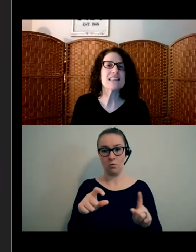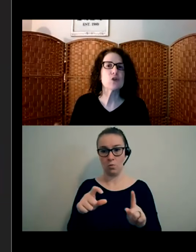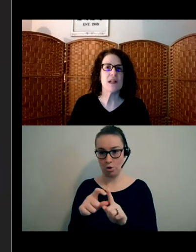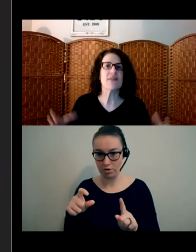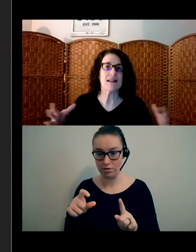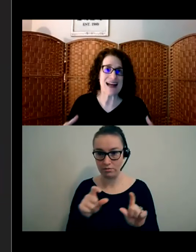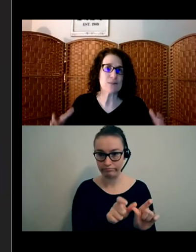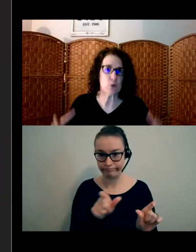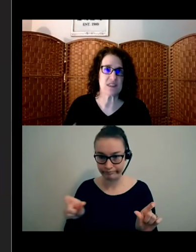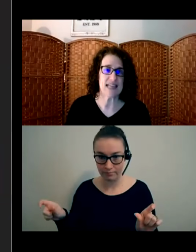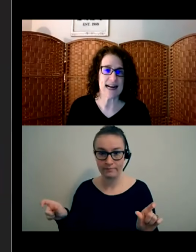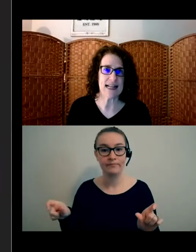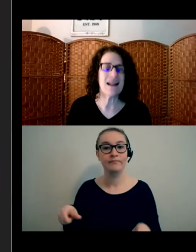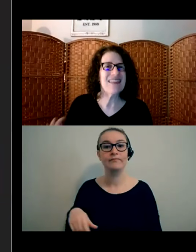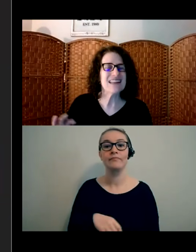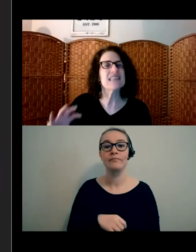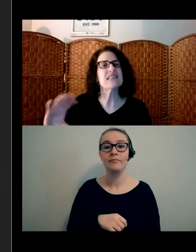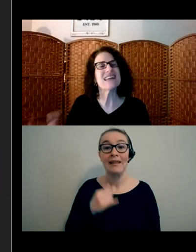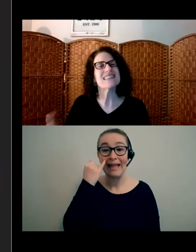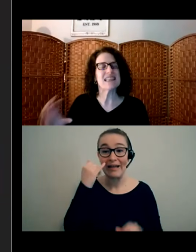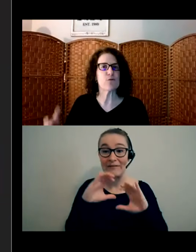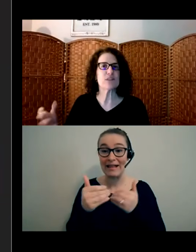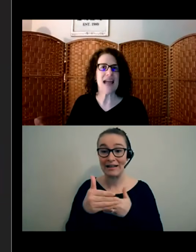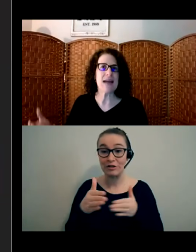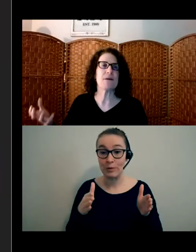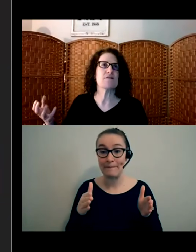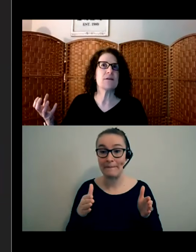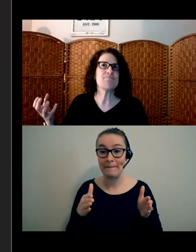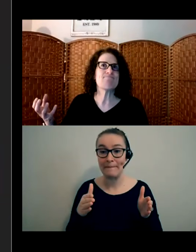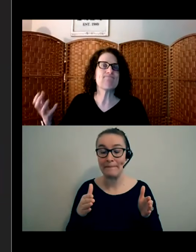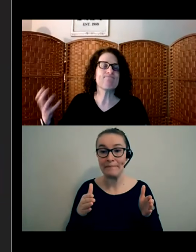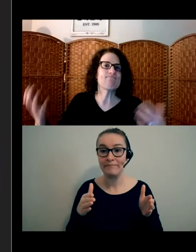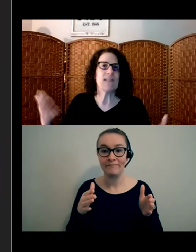but if you do the classroom setting, that's a different type of --